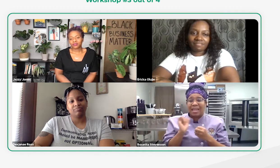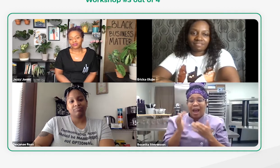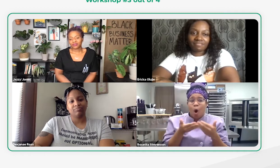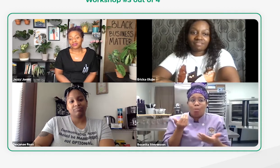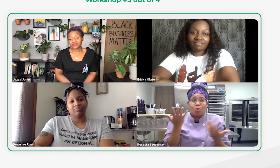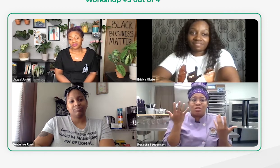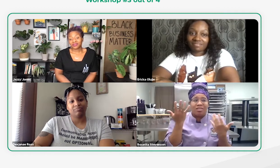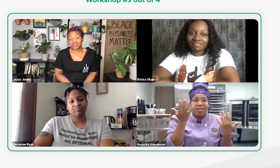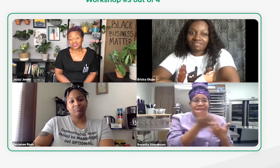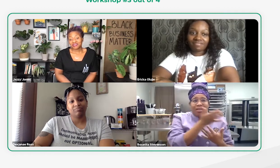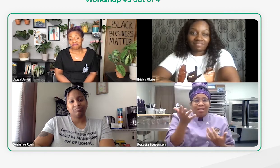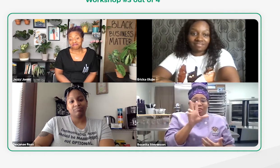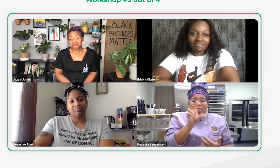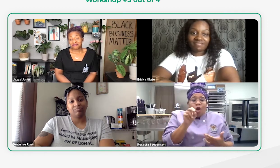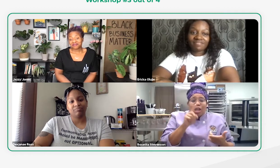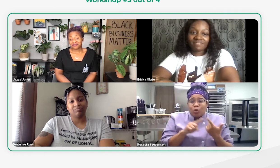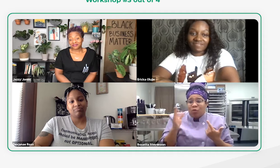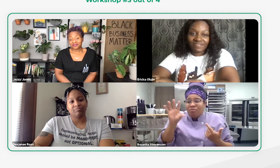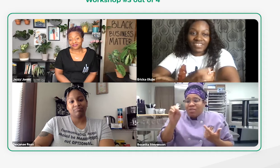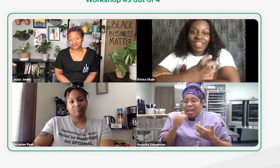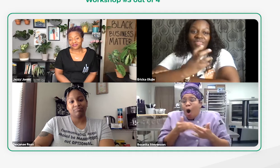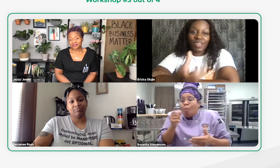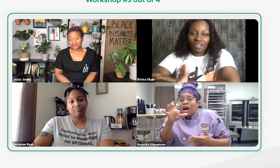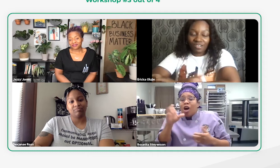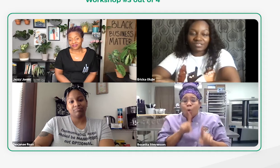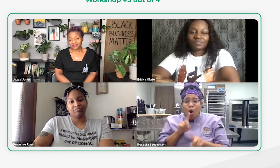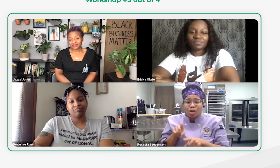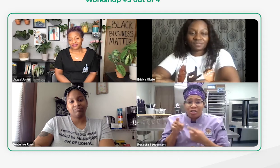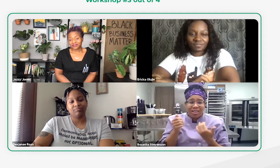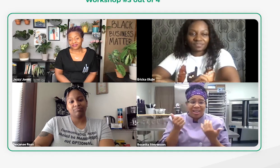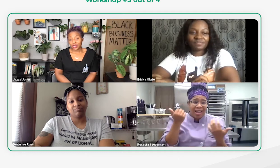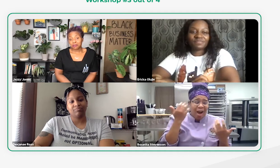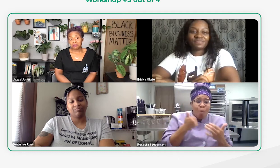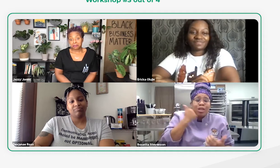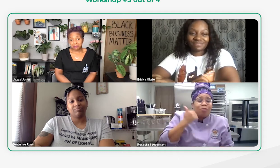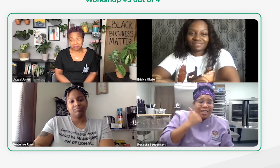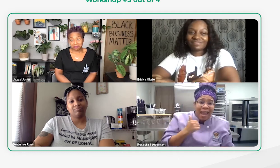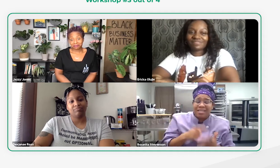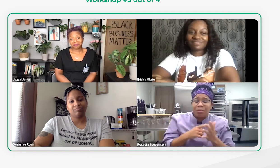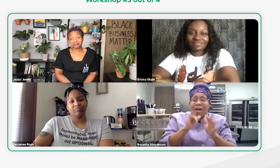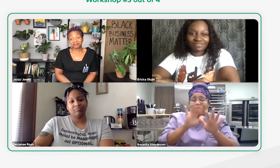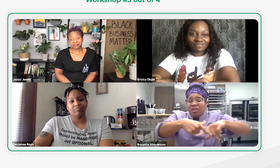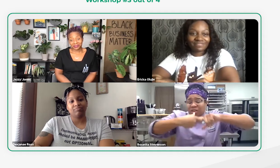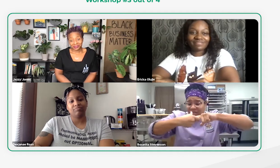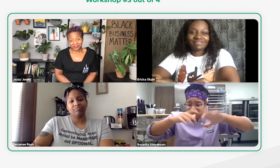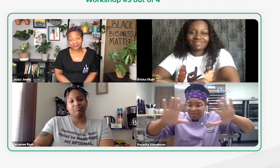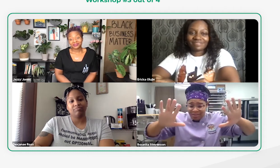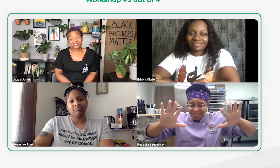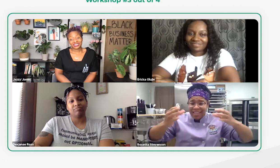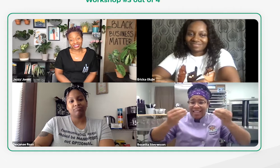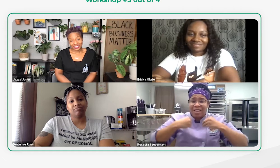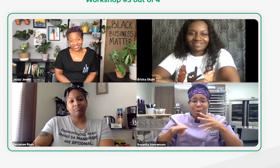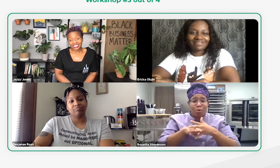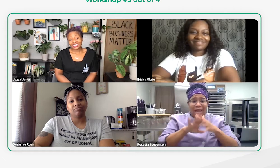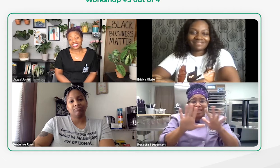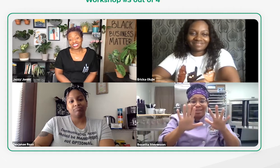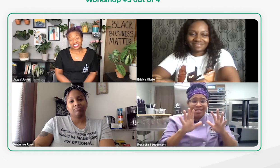People e-mailed me like crazy. I would say I got 30, 50 to 100 orders almost every day. Sometimes I